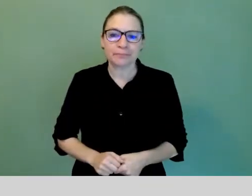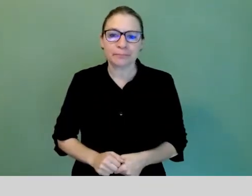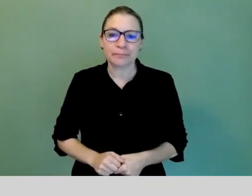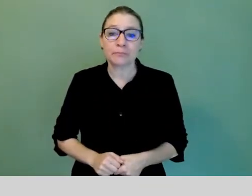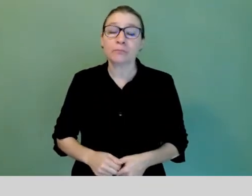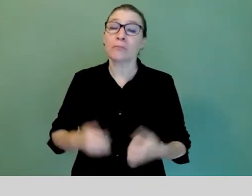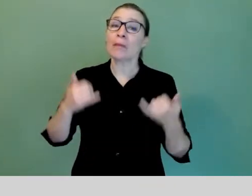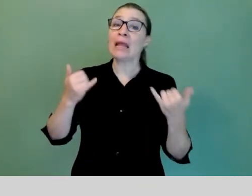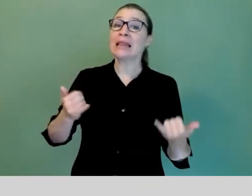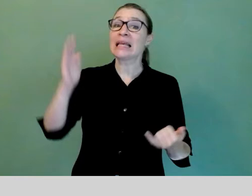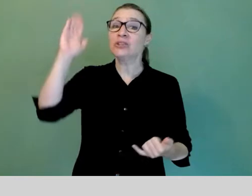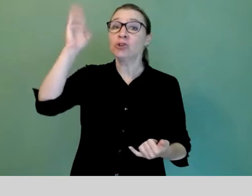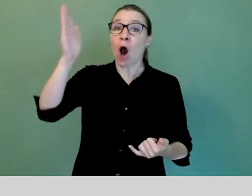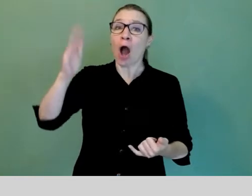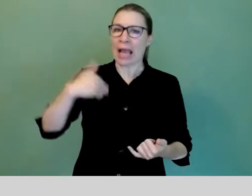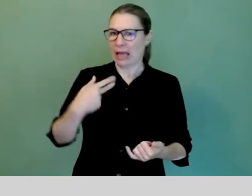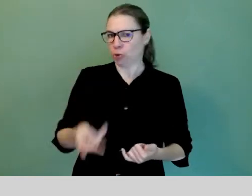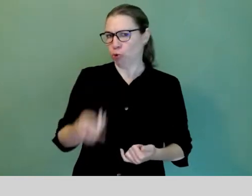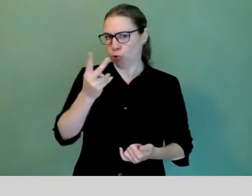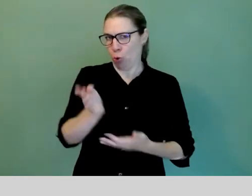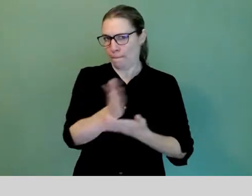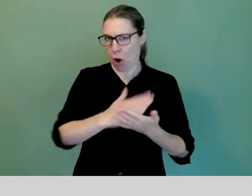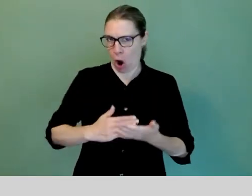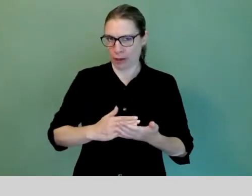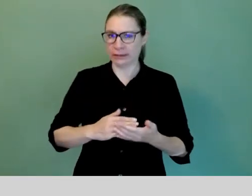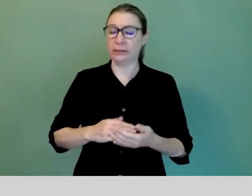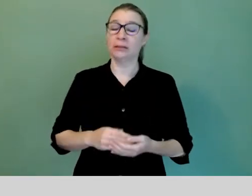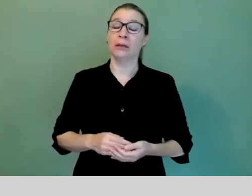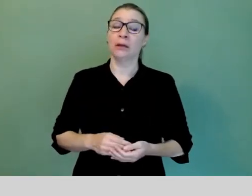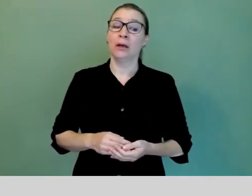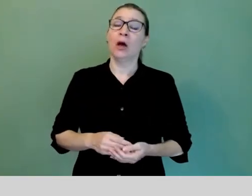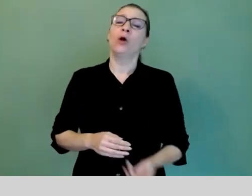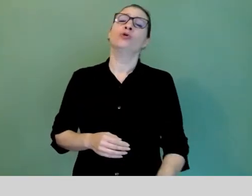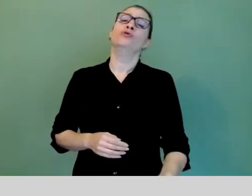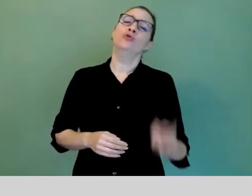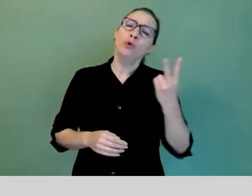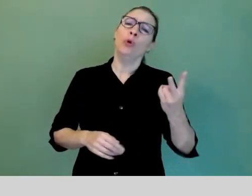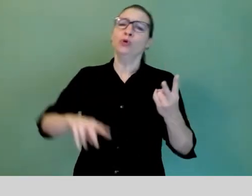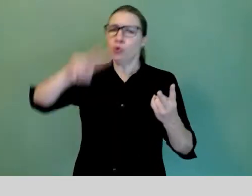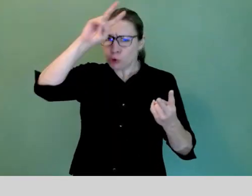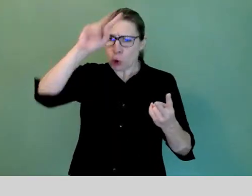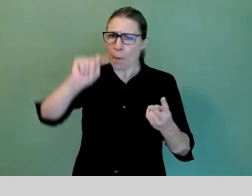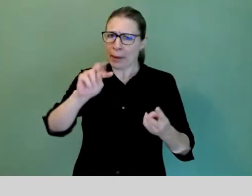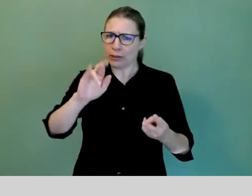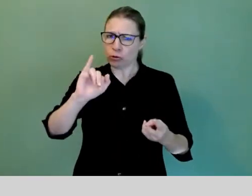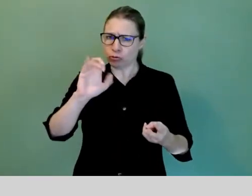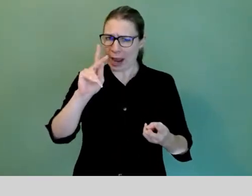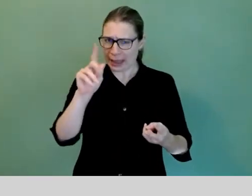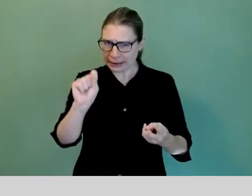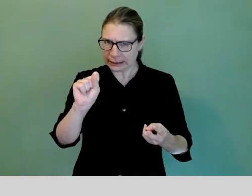Now, this talk is in two halves. There are essentially two stupid tricks using a handful of techniques,